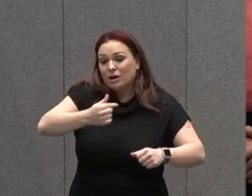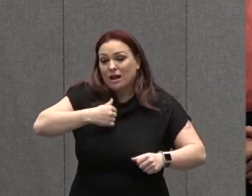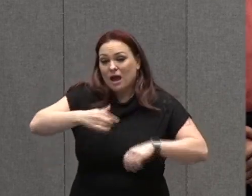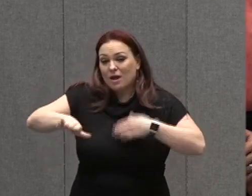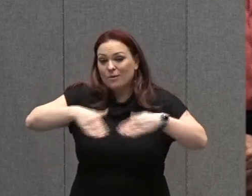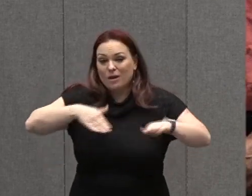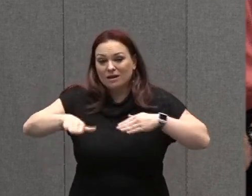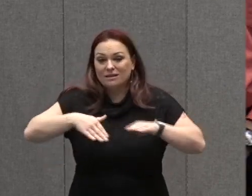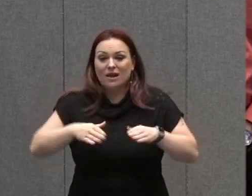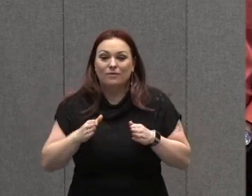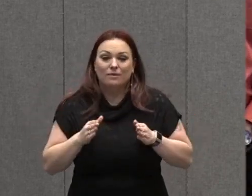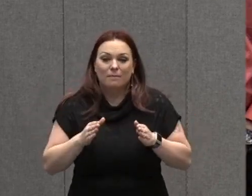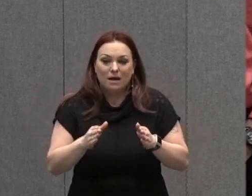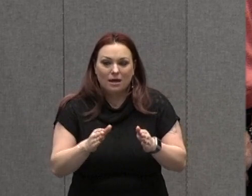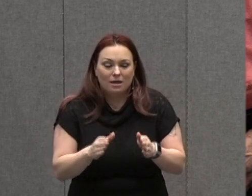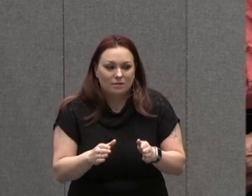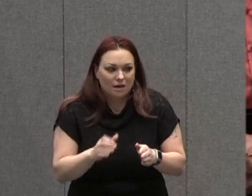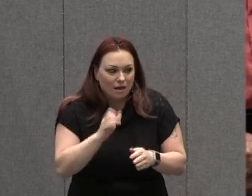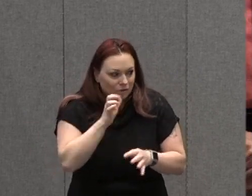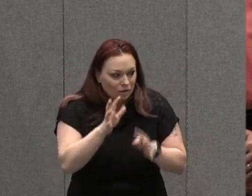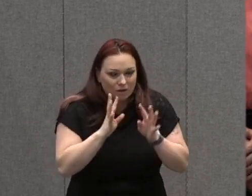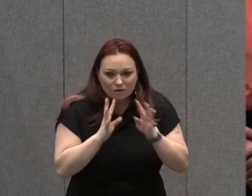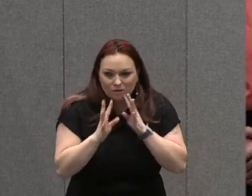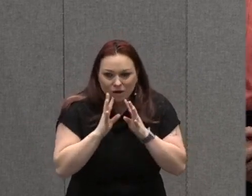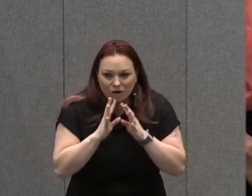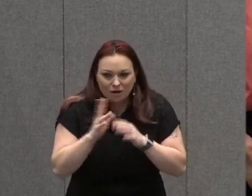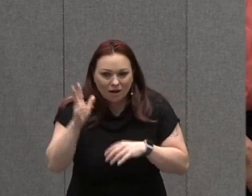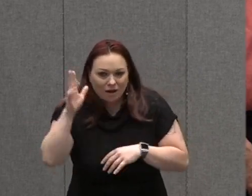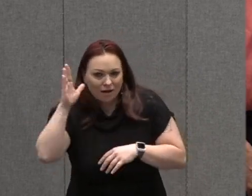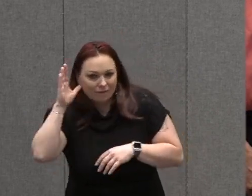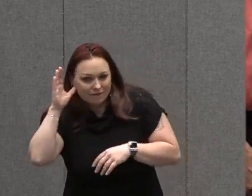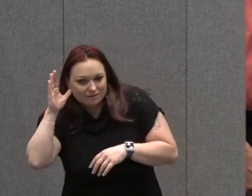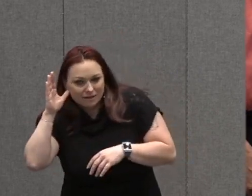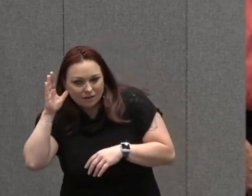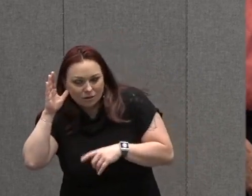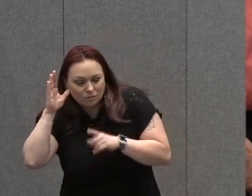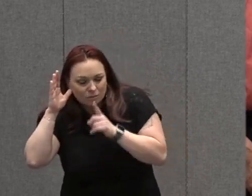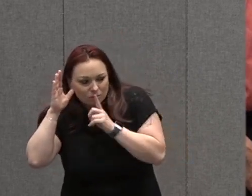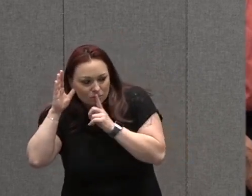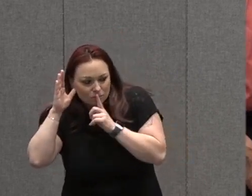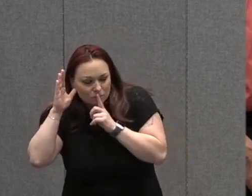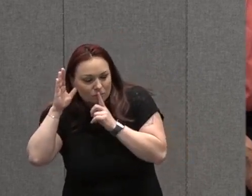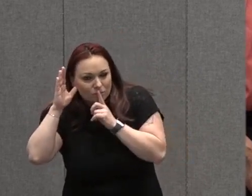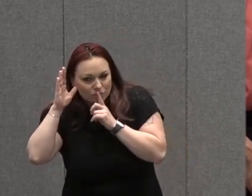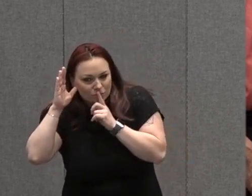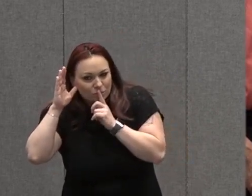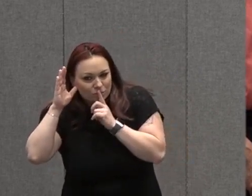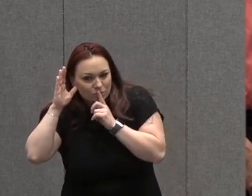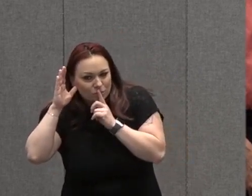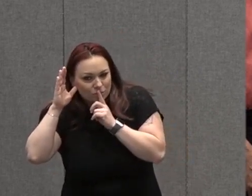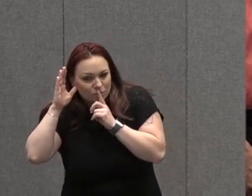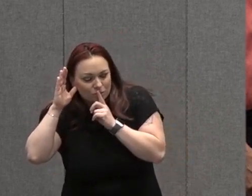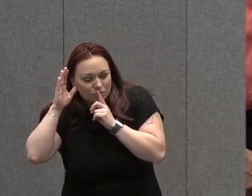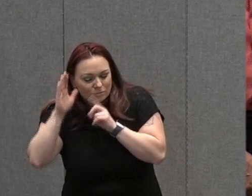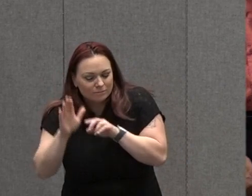I do not talk, I listen. I like that. Just listening. I listen to my father's shoes on the path.